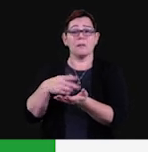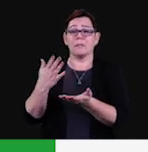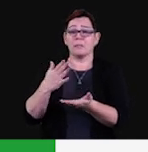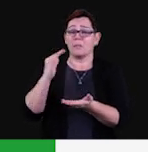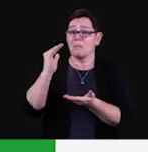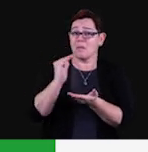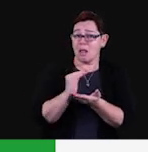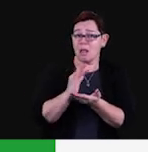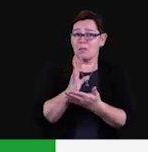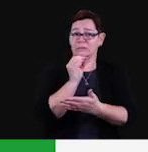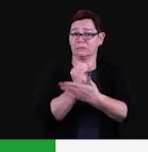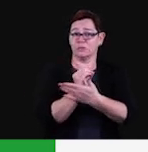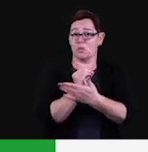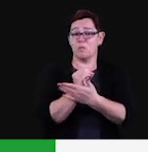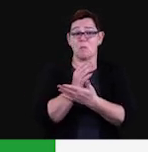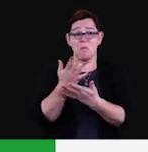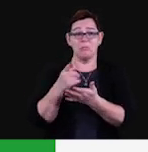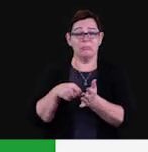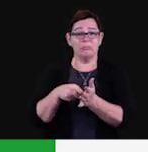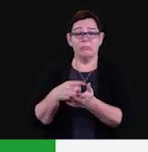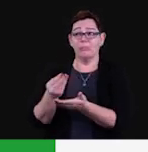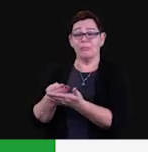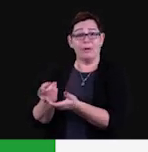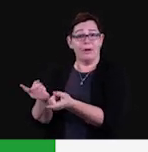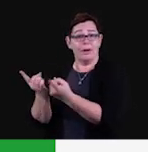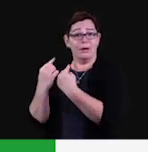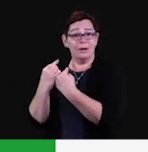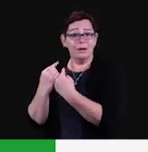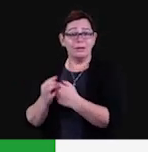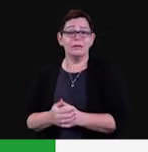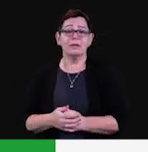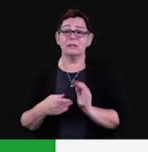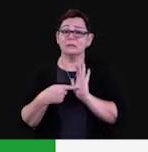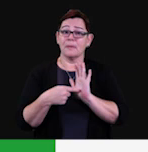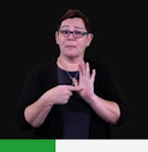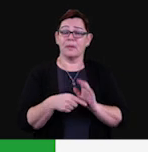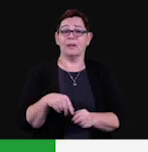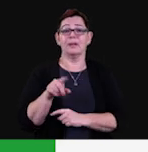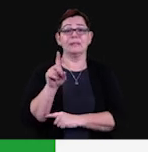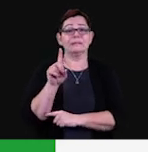For instance: The Disability tax credit and The Tuition tax credit